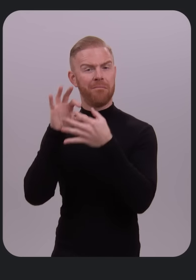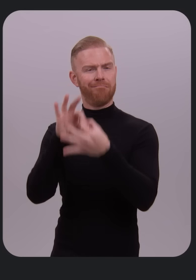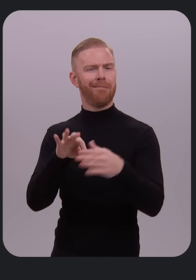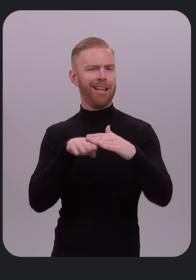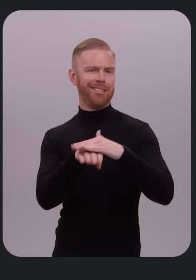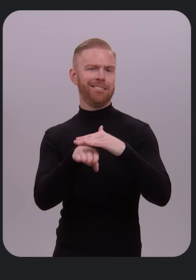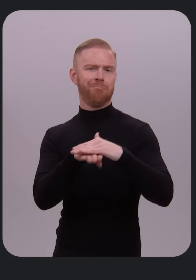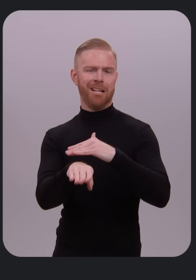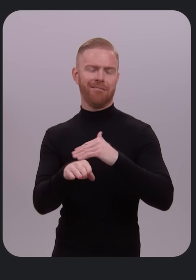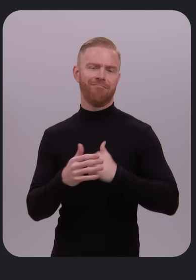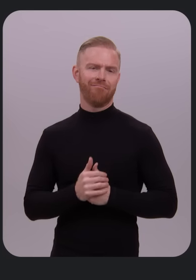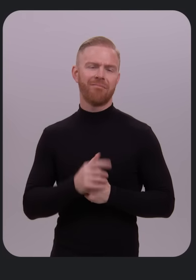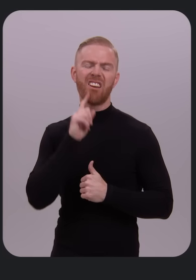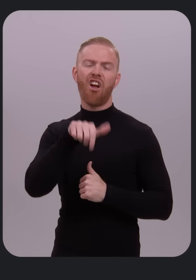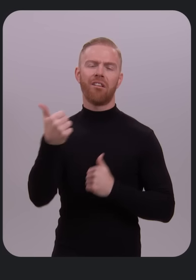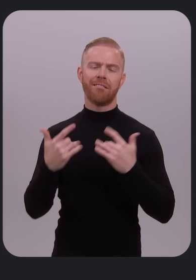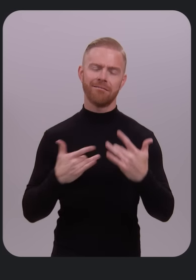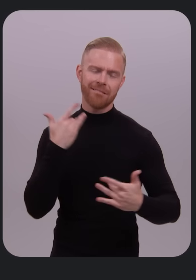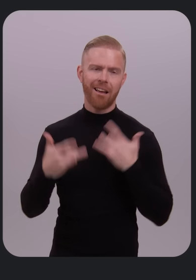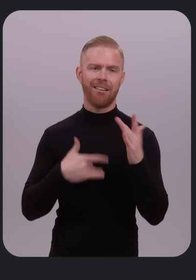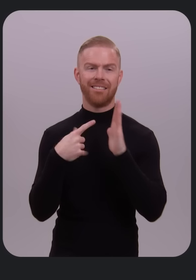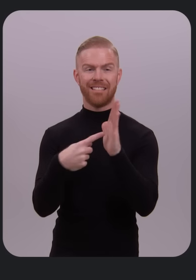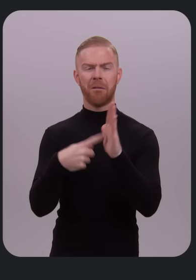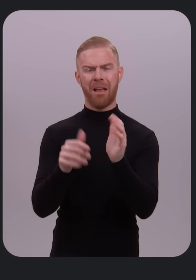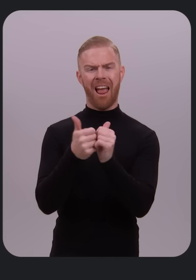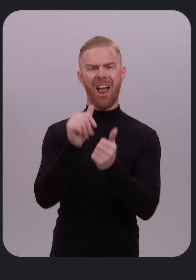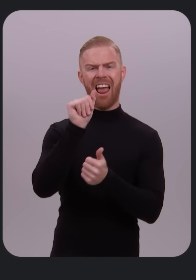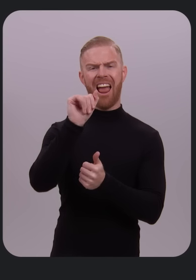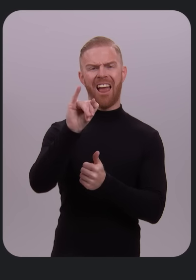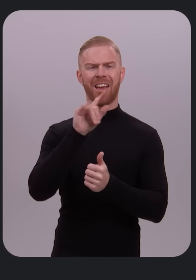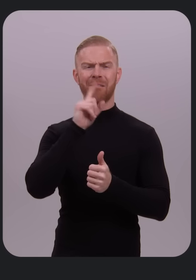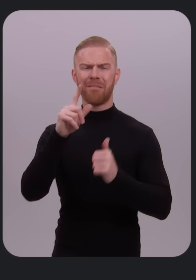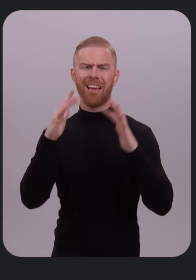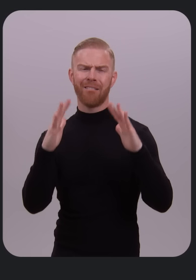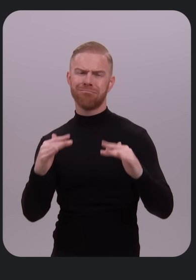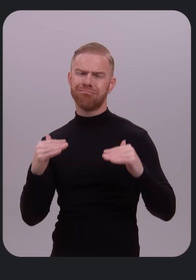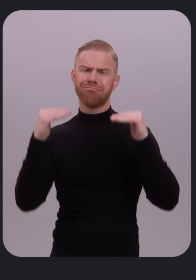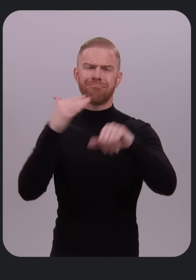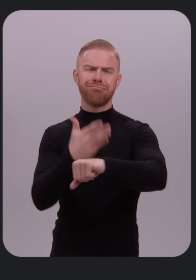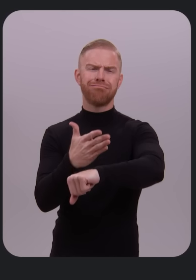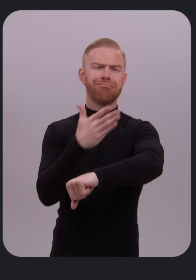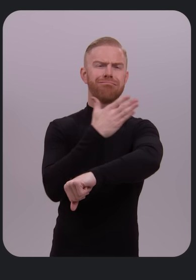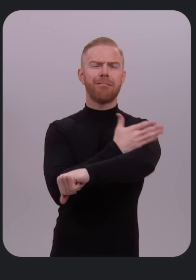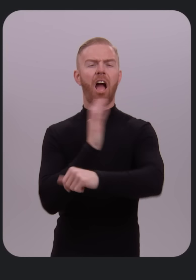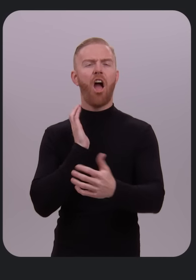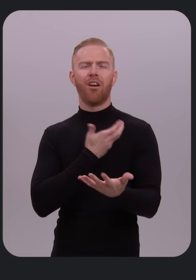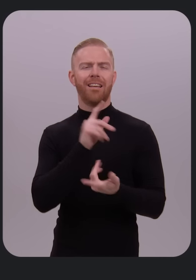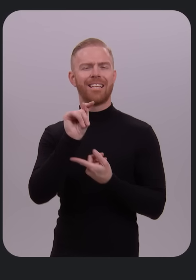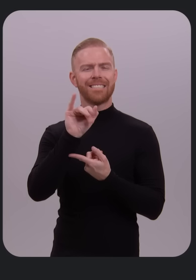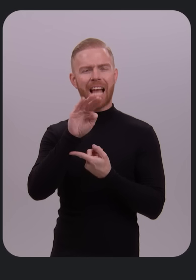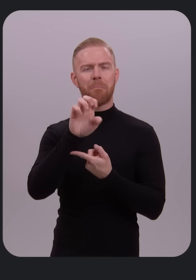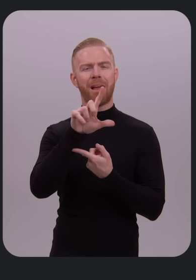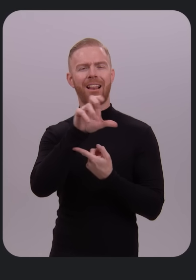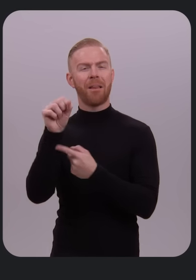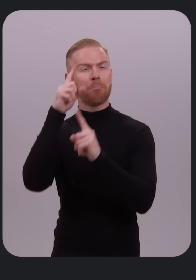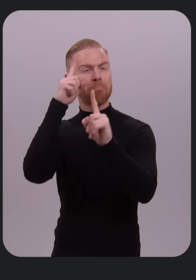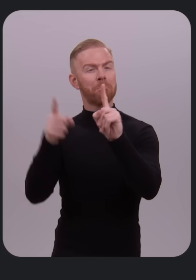It's another exciting example of how AI is advancing our timeless mission, to organize the world's information